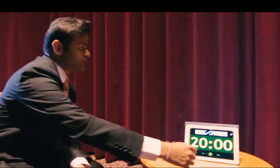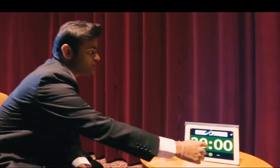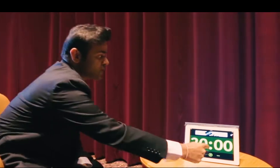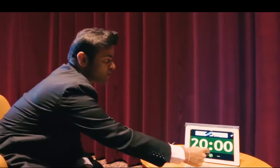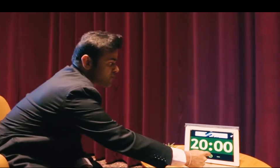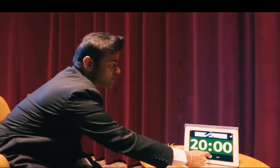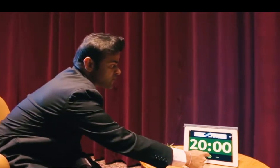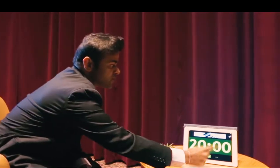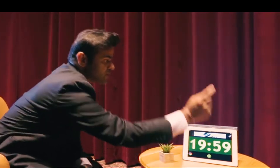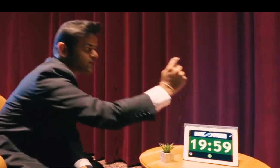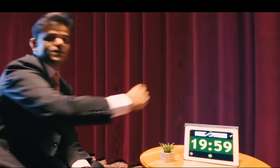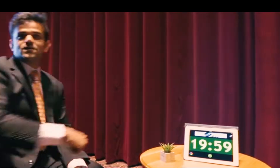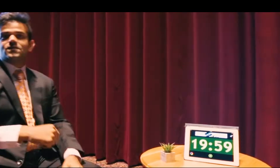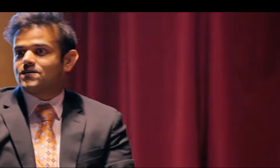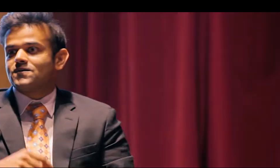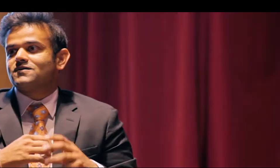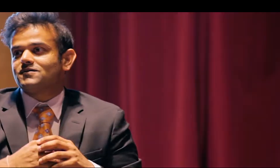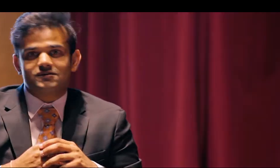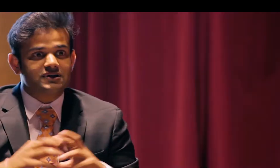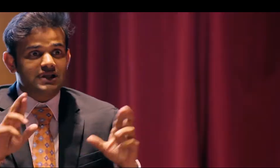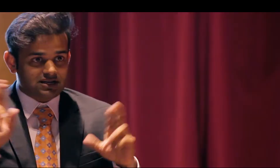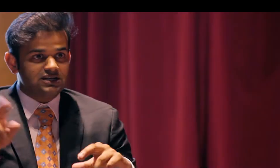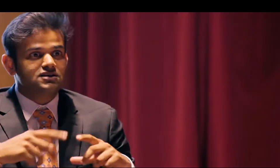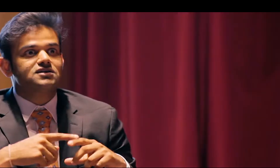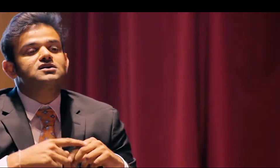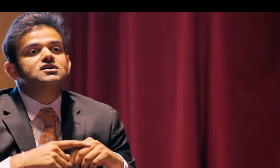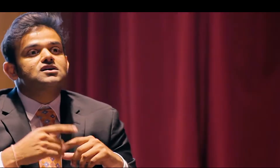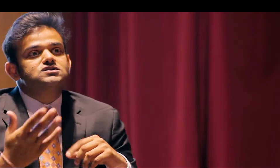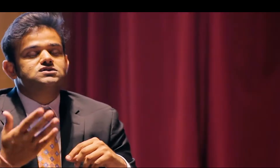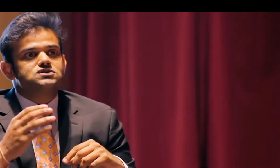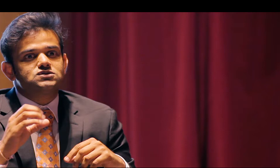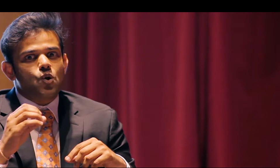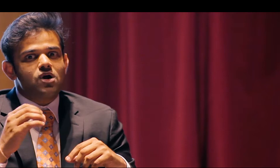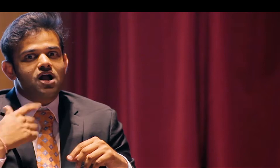and get ready to click it and then we'll go. Ready? [Vai]- Ready?